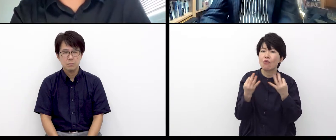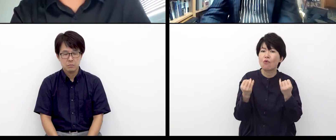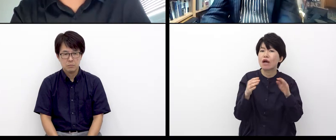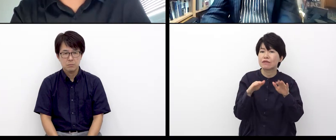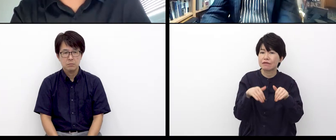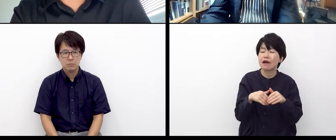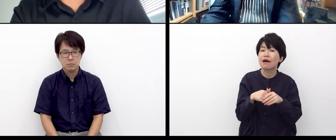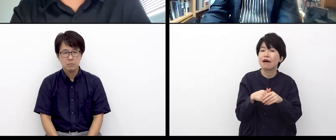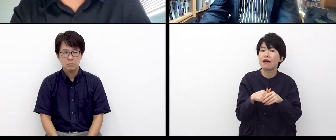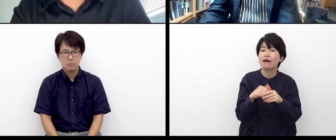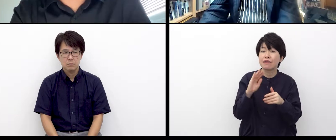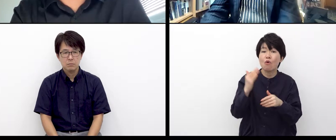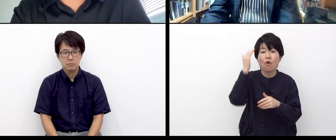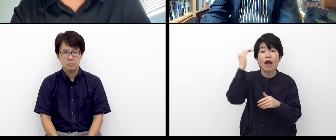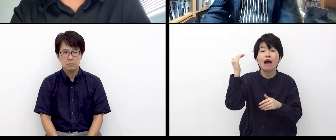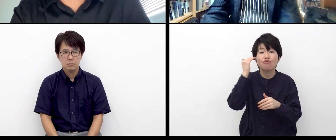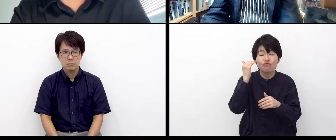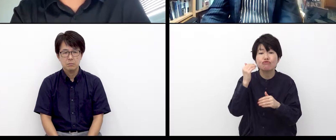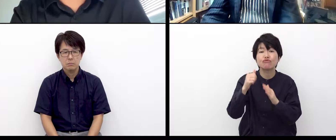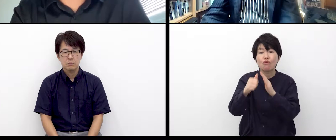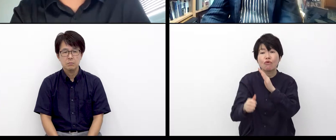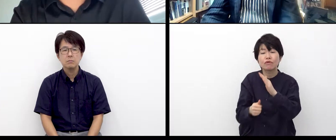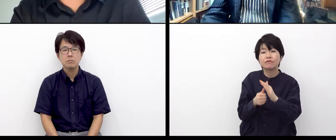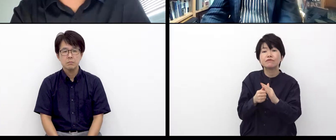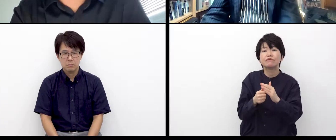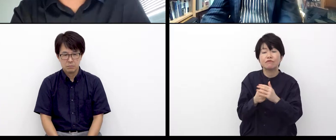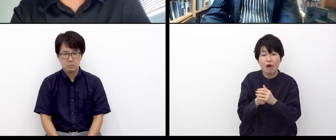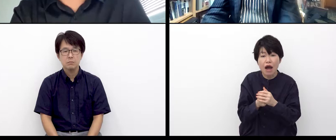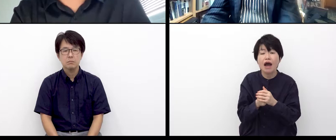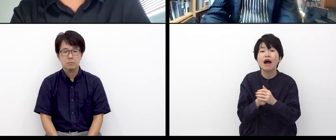mostly caused by online game addiction in South Korea.